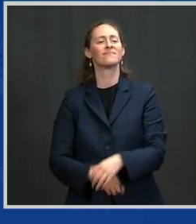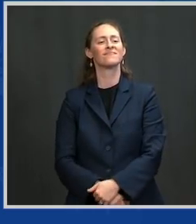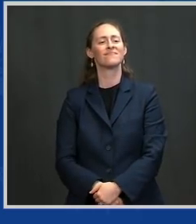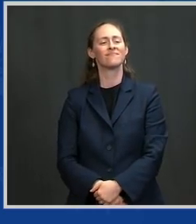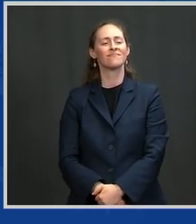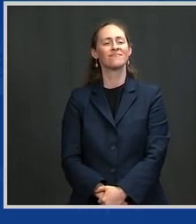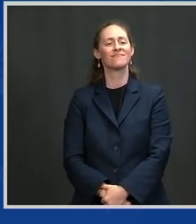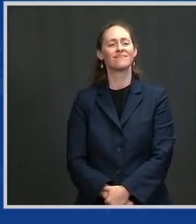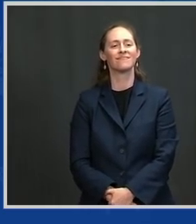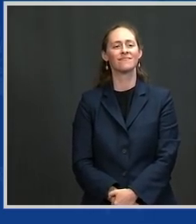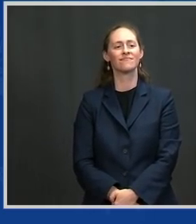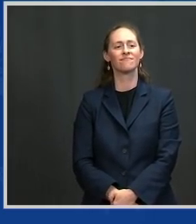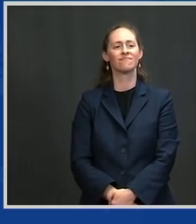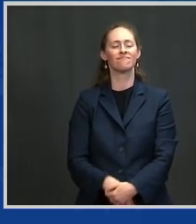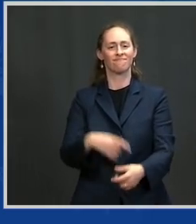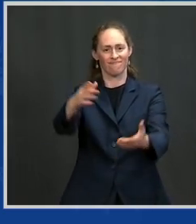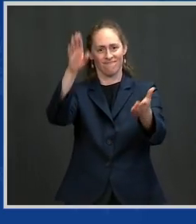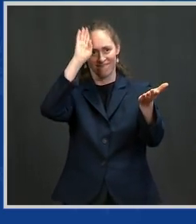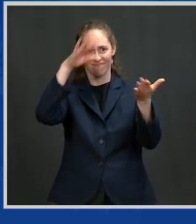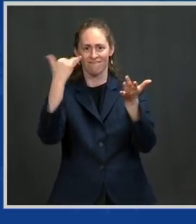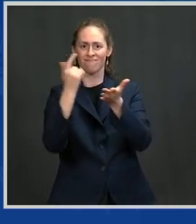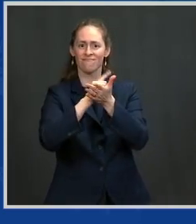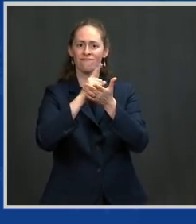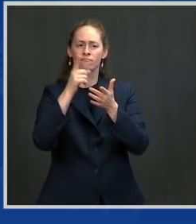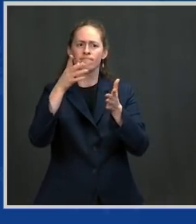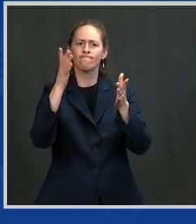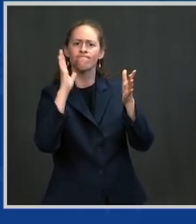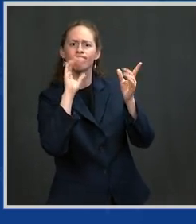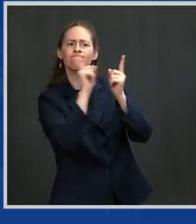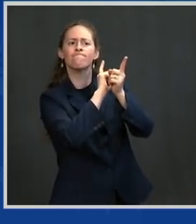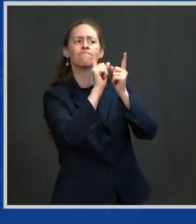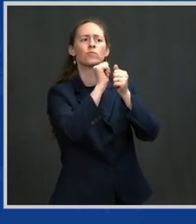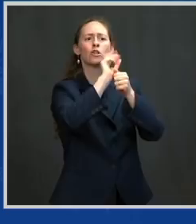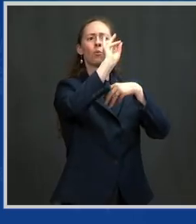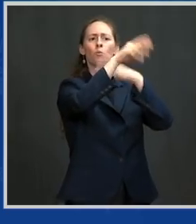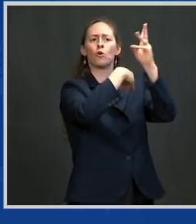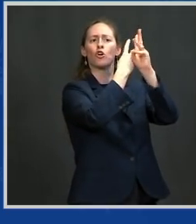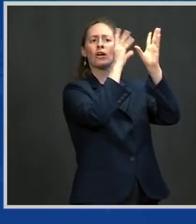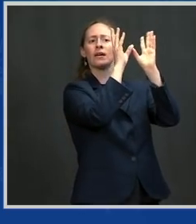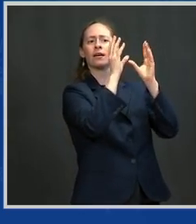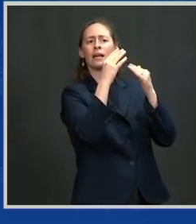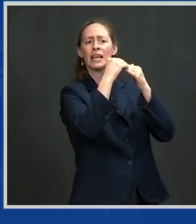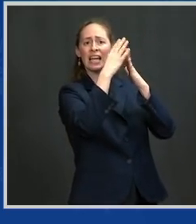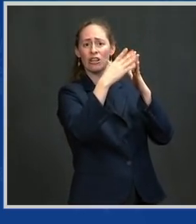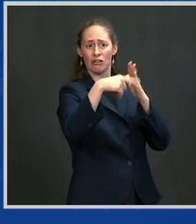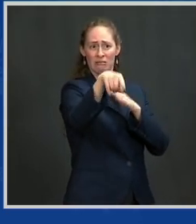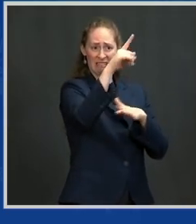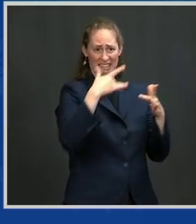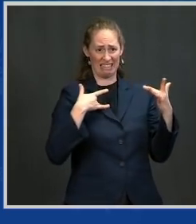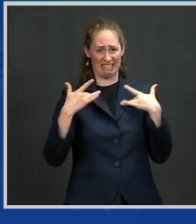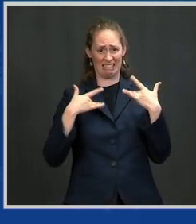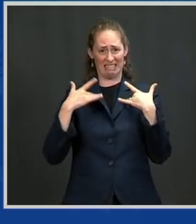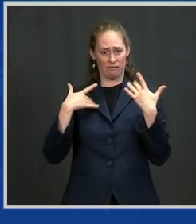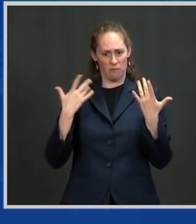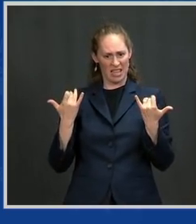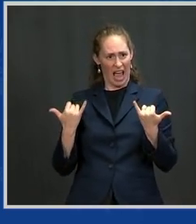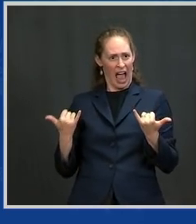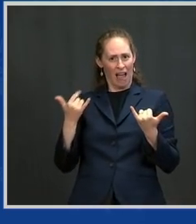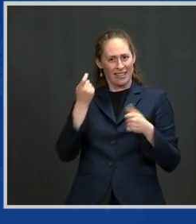expressed concern that by meeting with President Putin this early in your presidency, that it'll look like you're rewarding him?